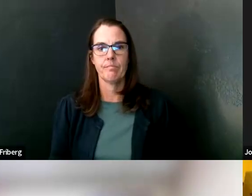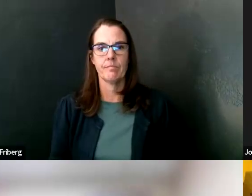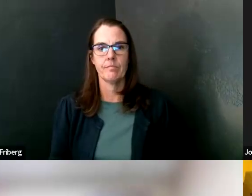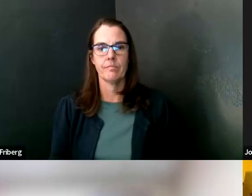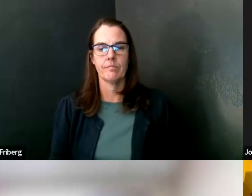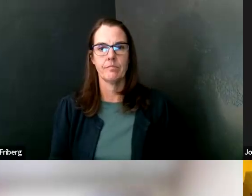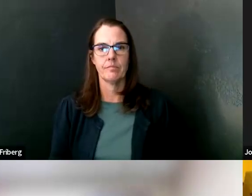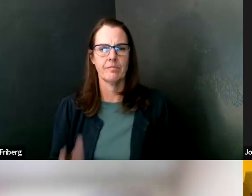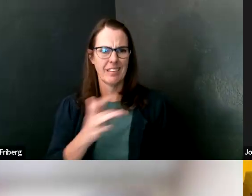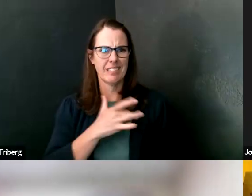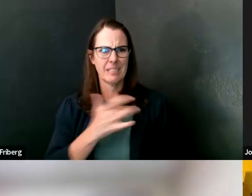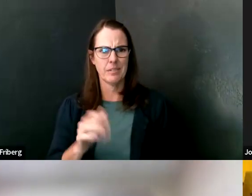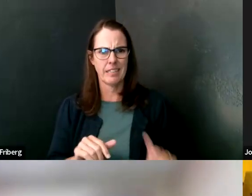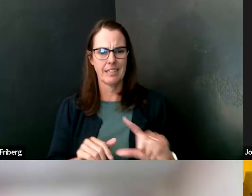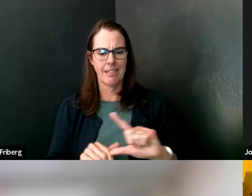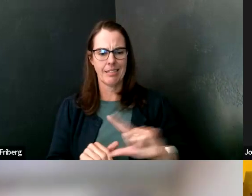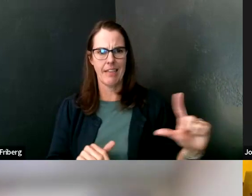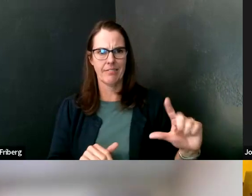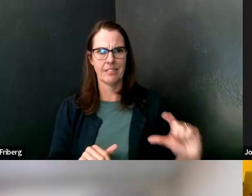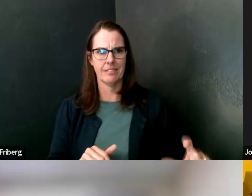Typically, it's in the lower left and for some